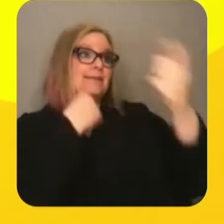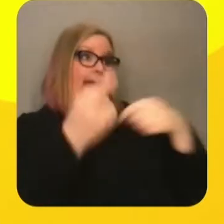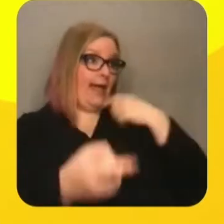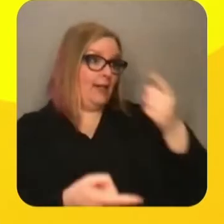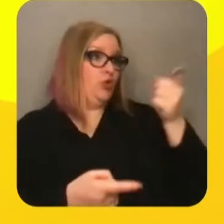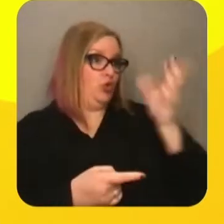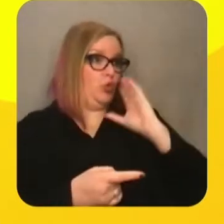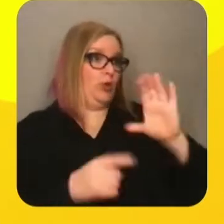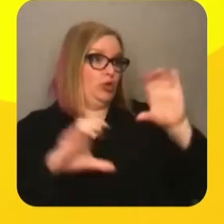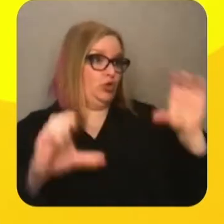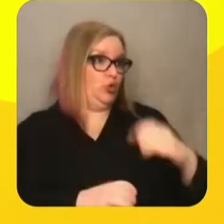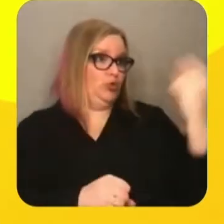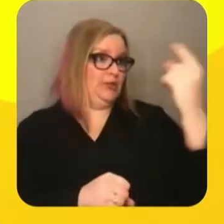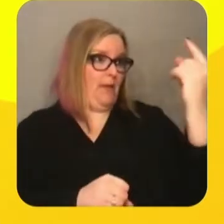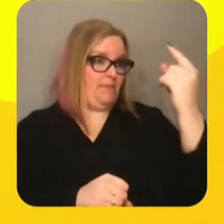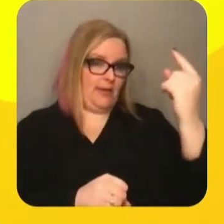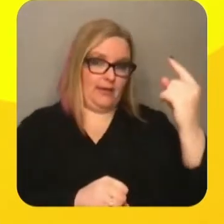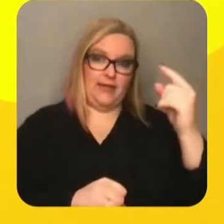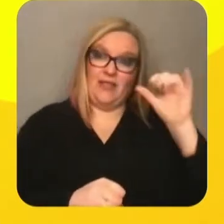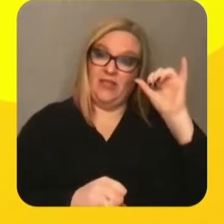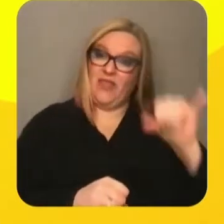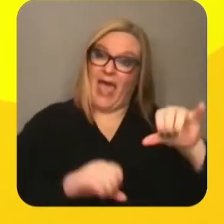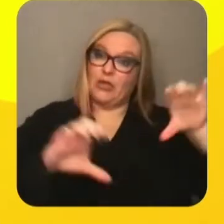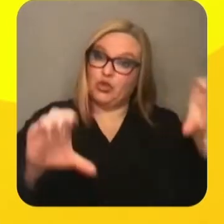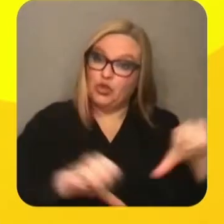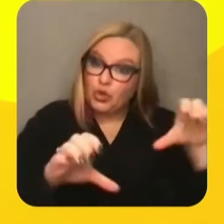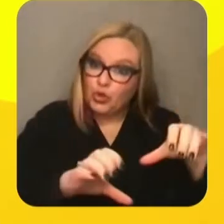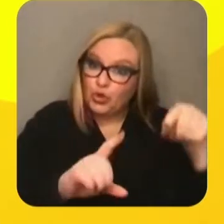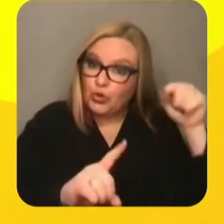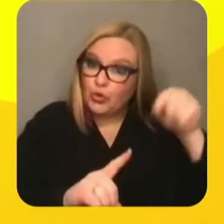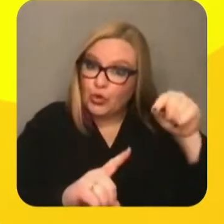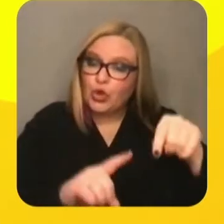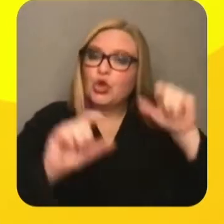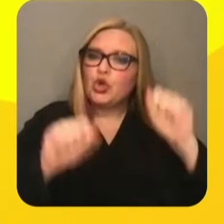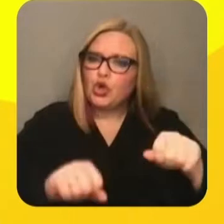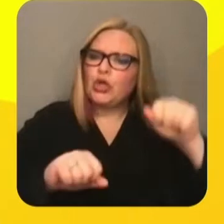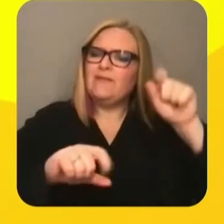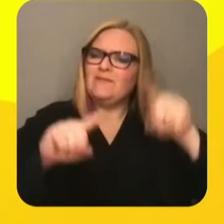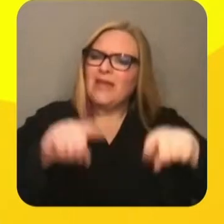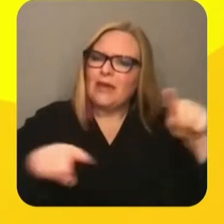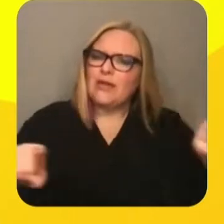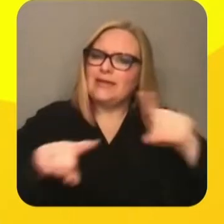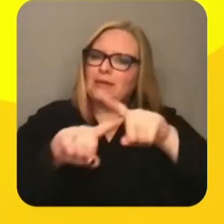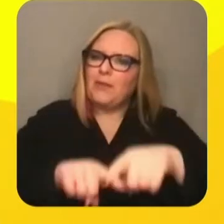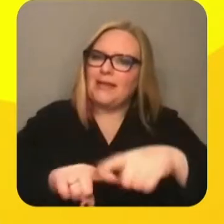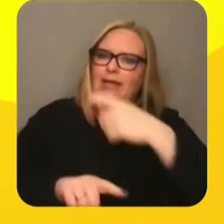What that something is, it could be vastly different no matter who answers the question.